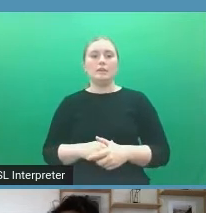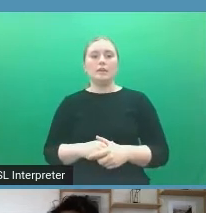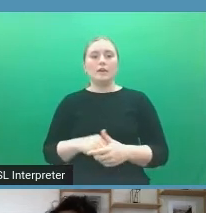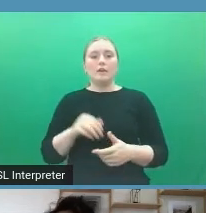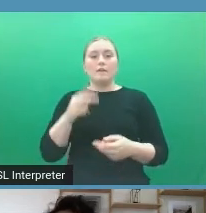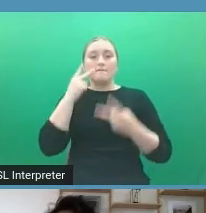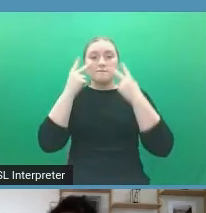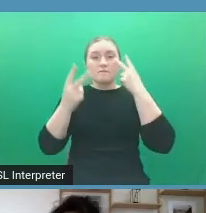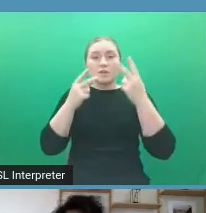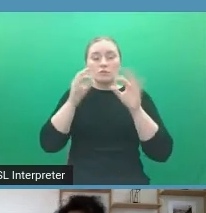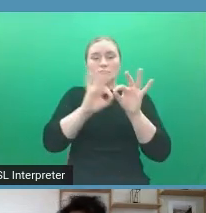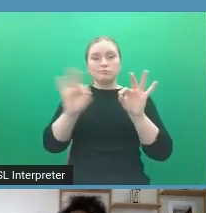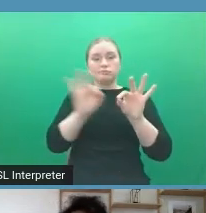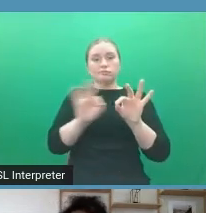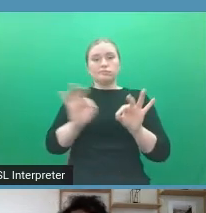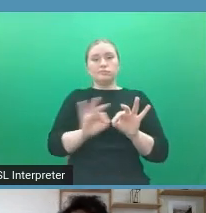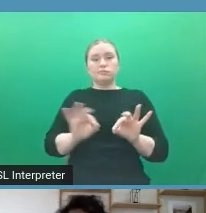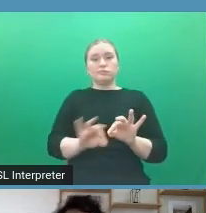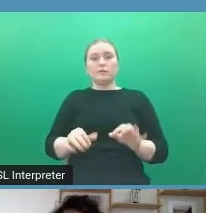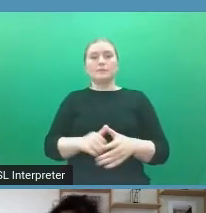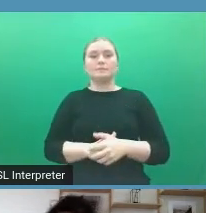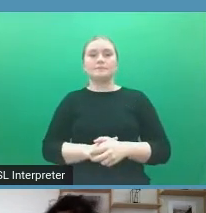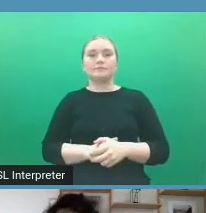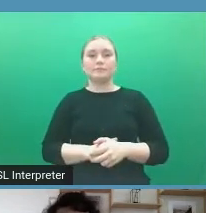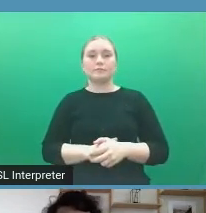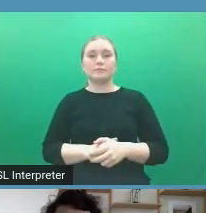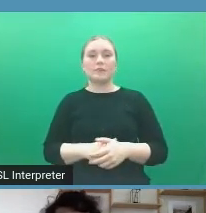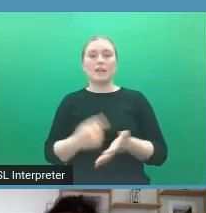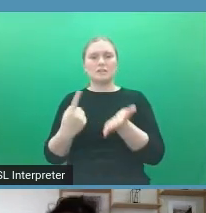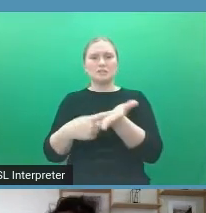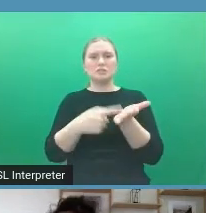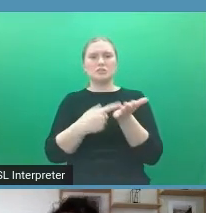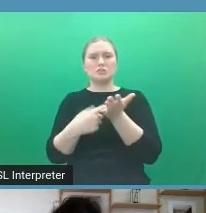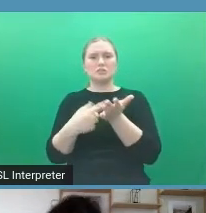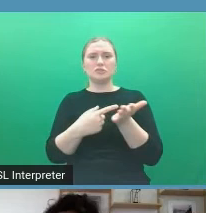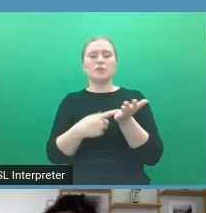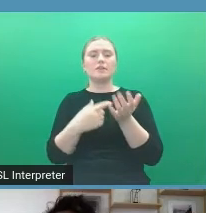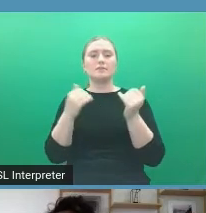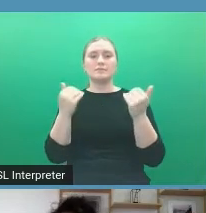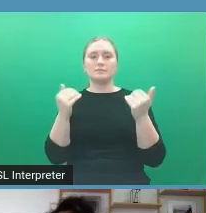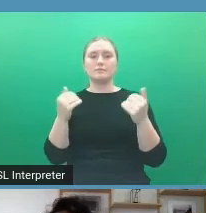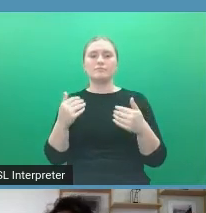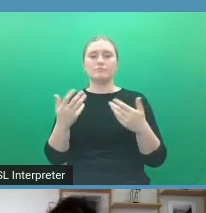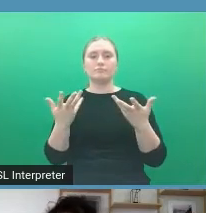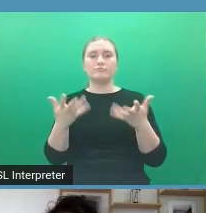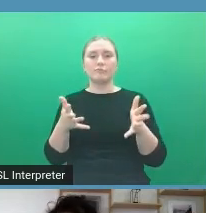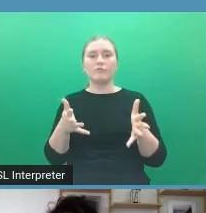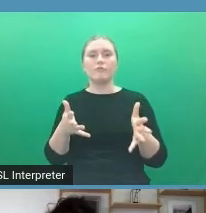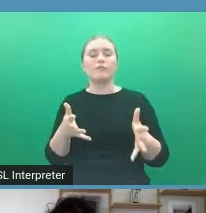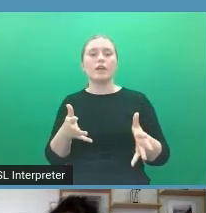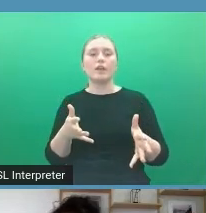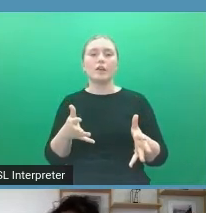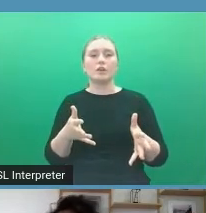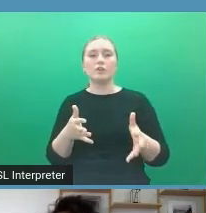of these webcasts and Anna talked about audio description when discussing video in the second